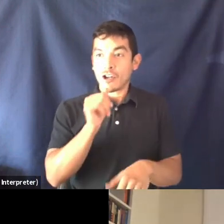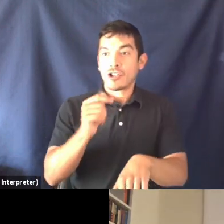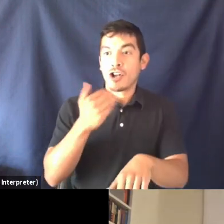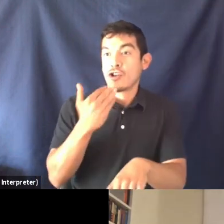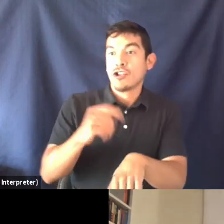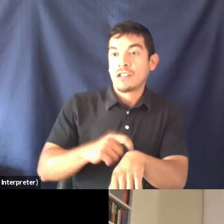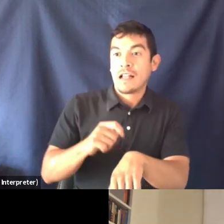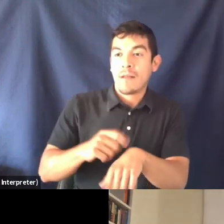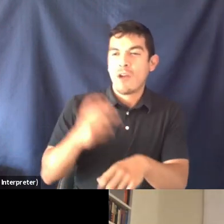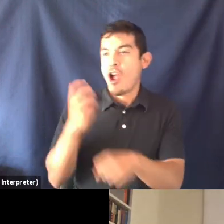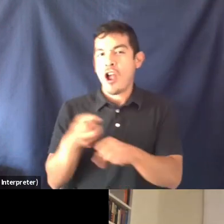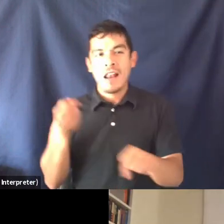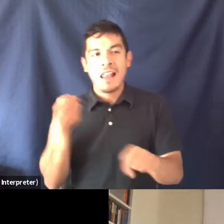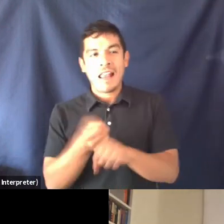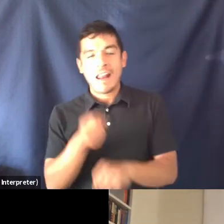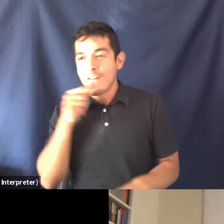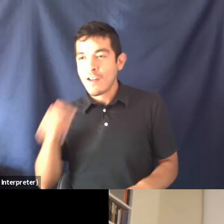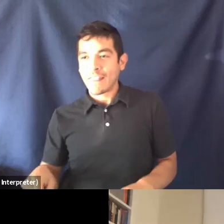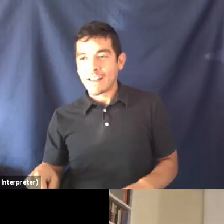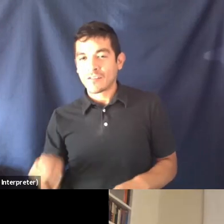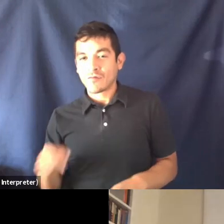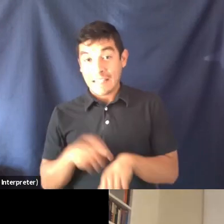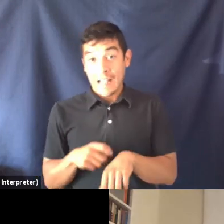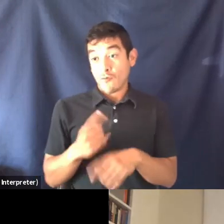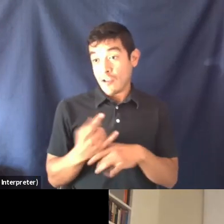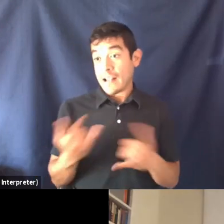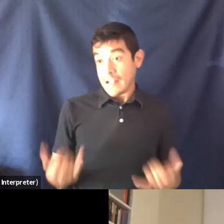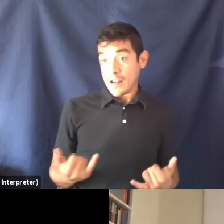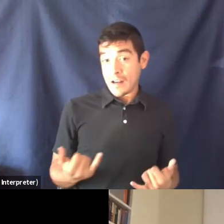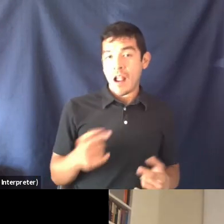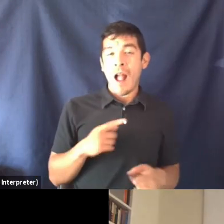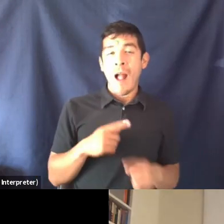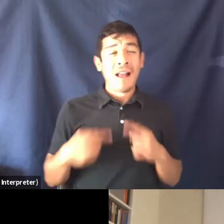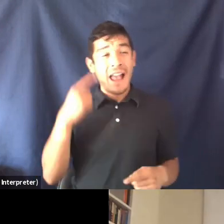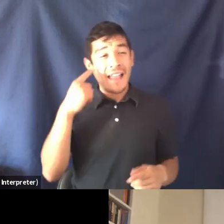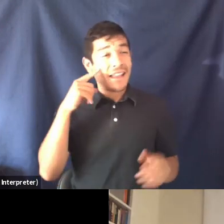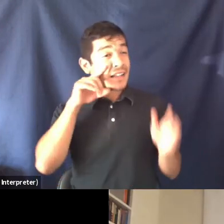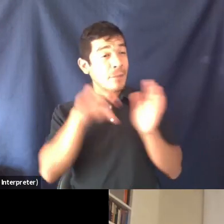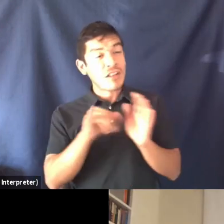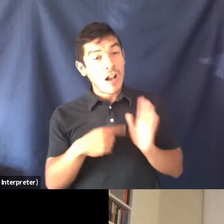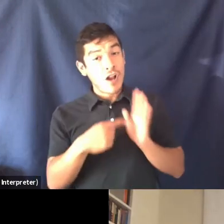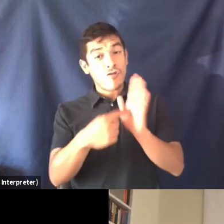hard hitting piece. Although I think the portrait that emerges out of this stumble from 2017 to 2019